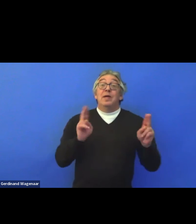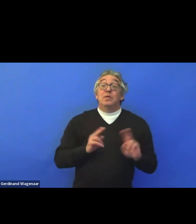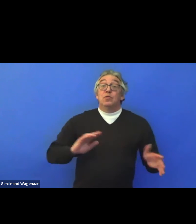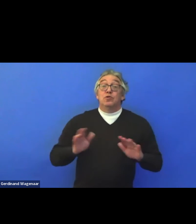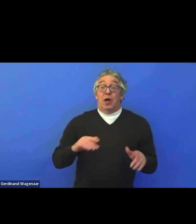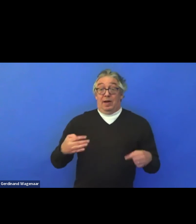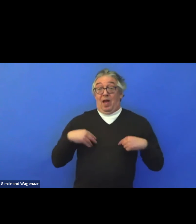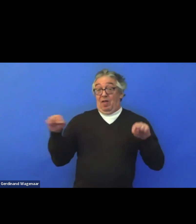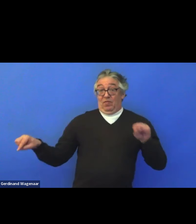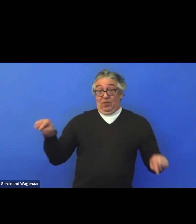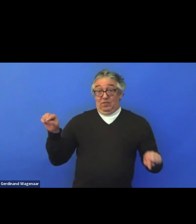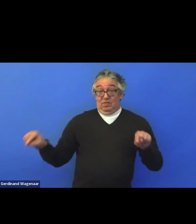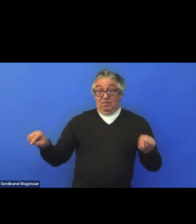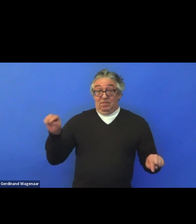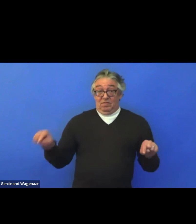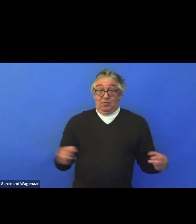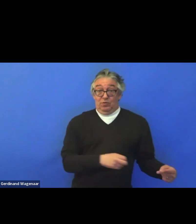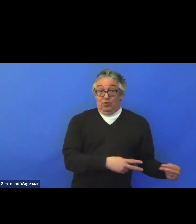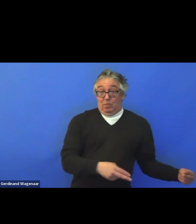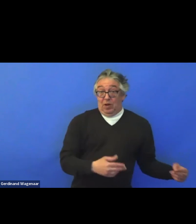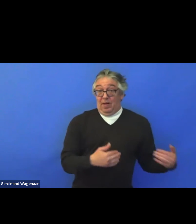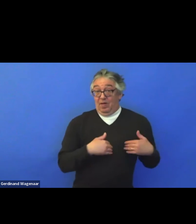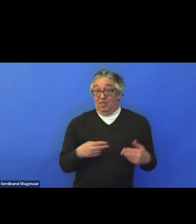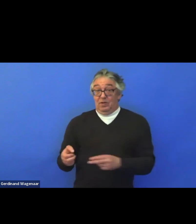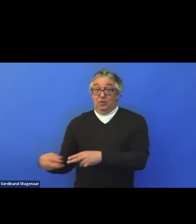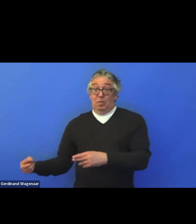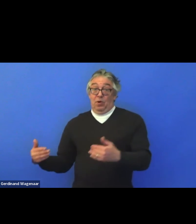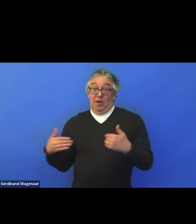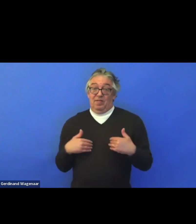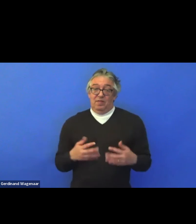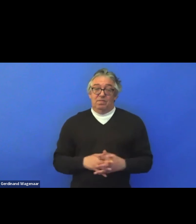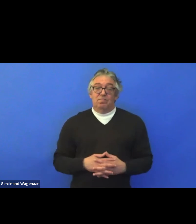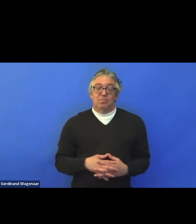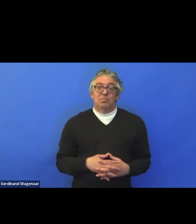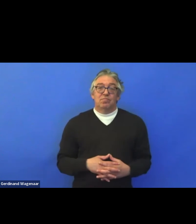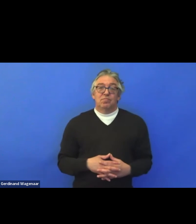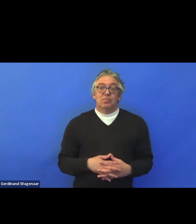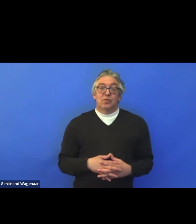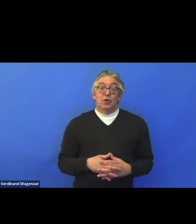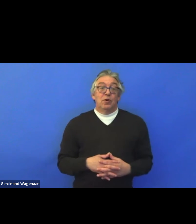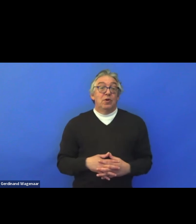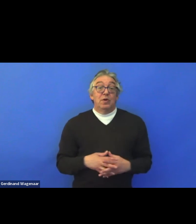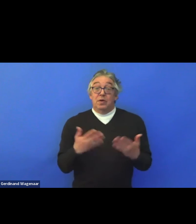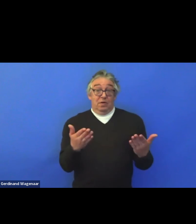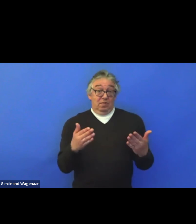Subtitling will be available in both rooms You can start already. Thank you.